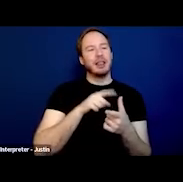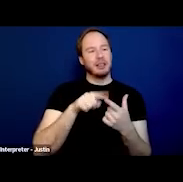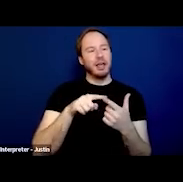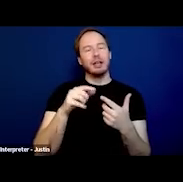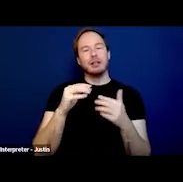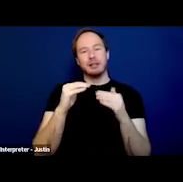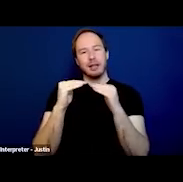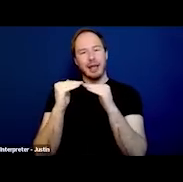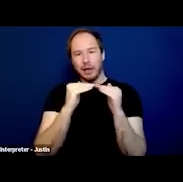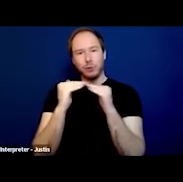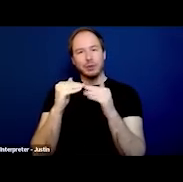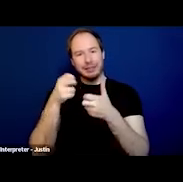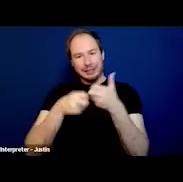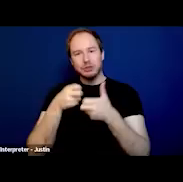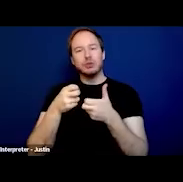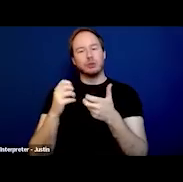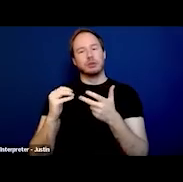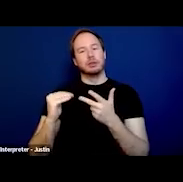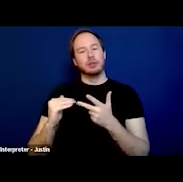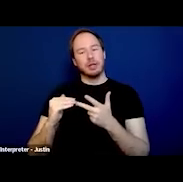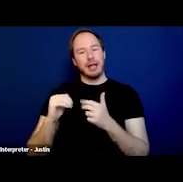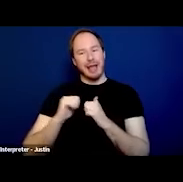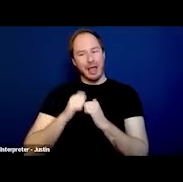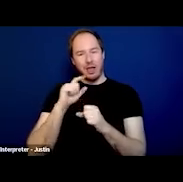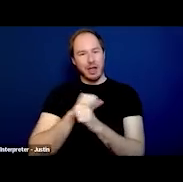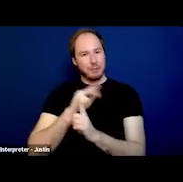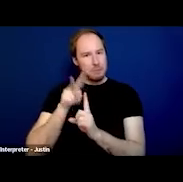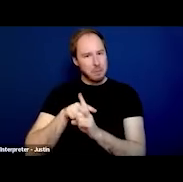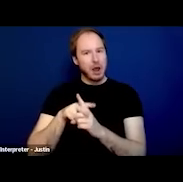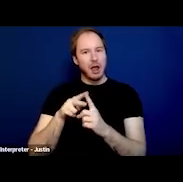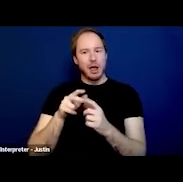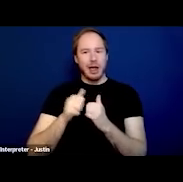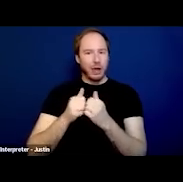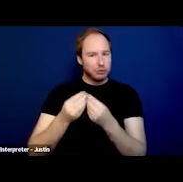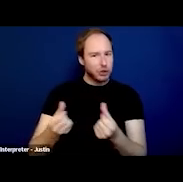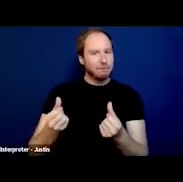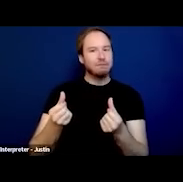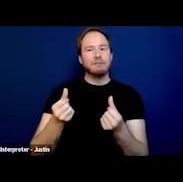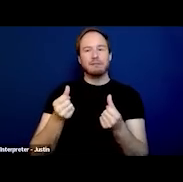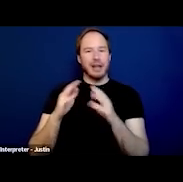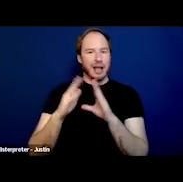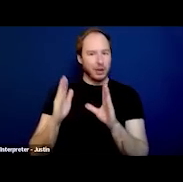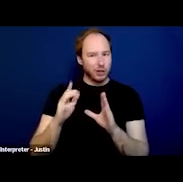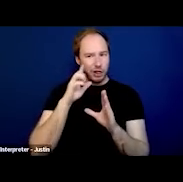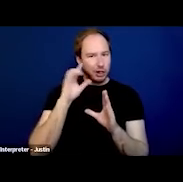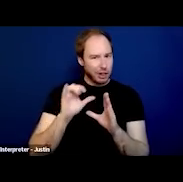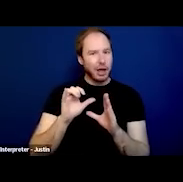from a practical perspective, what serious mental illness looks like in housing. Finally, we're going to try to get to